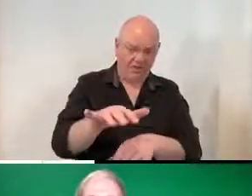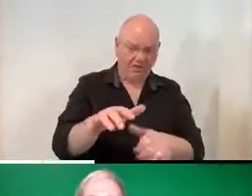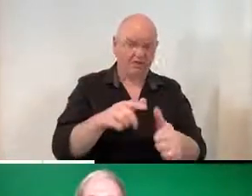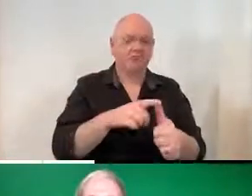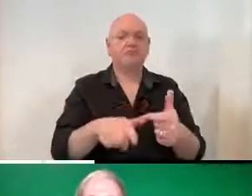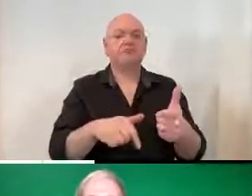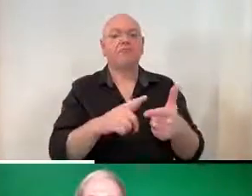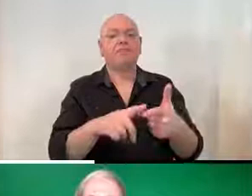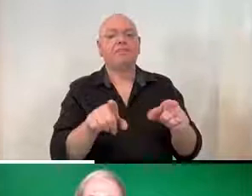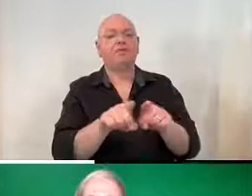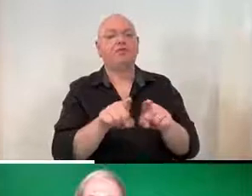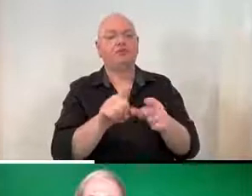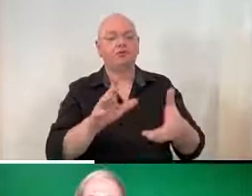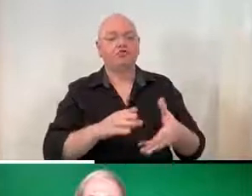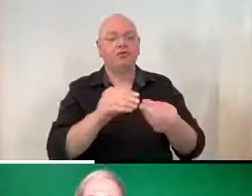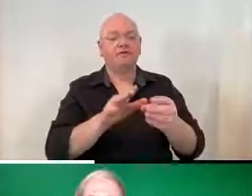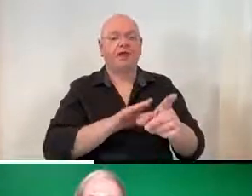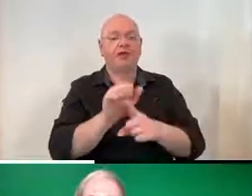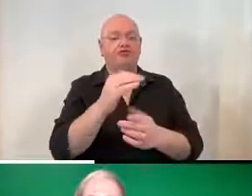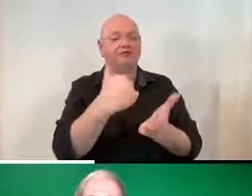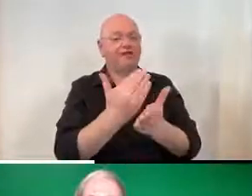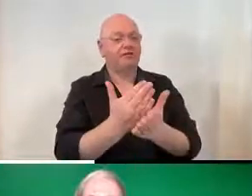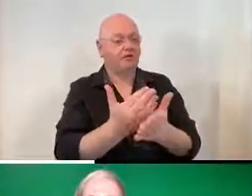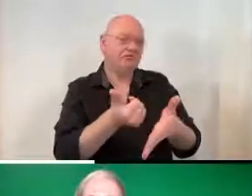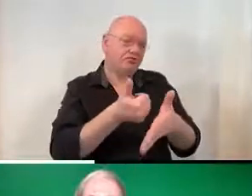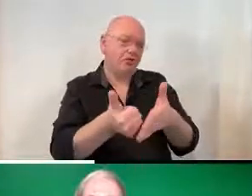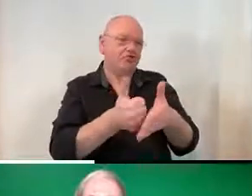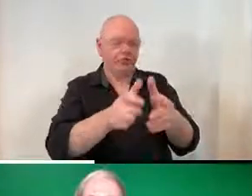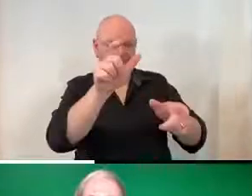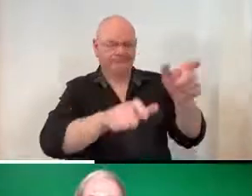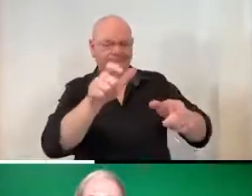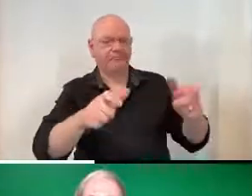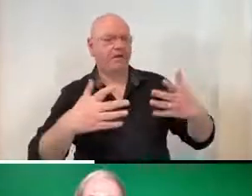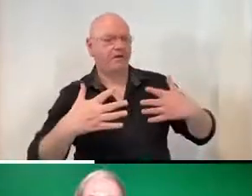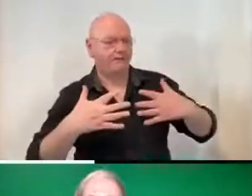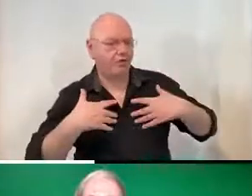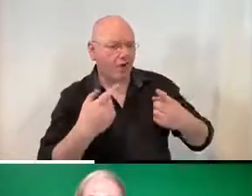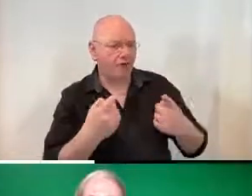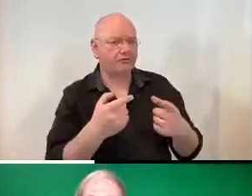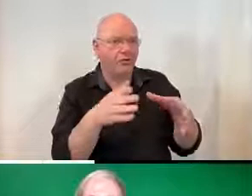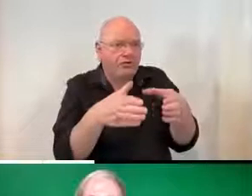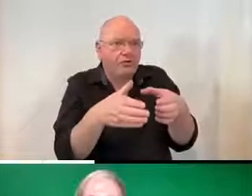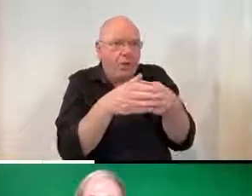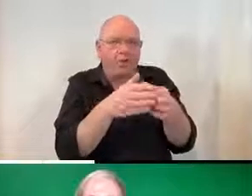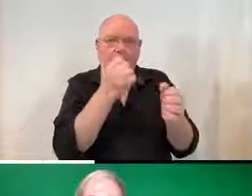cultural sector. The first is adaptive and supportive. The kind of things we have been picking up on through